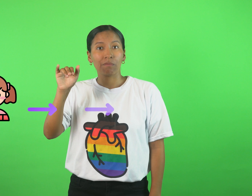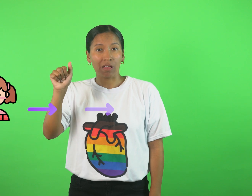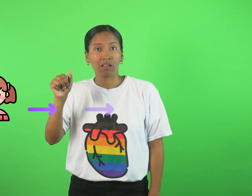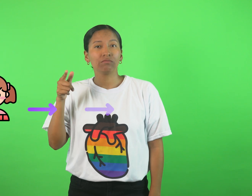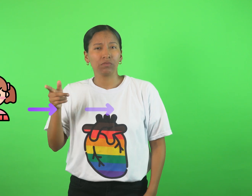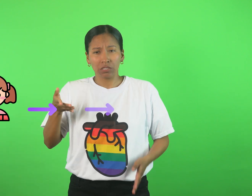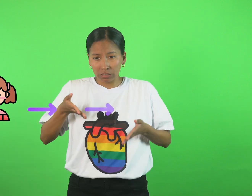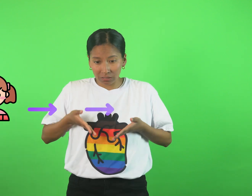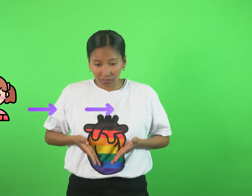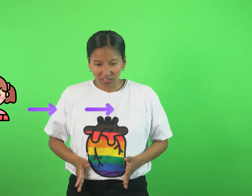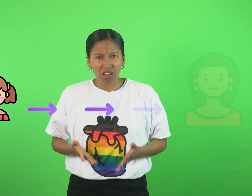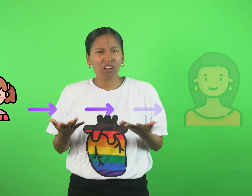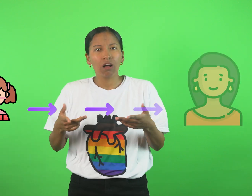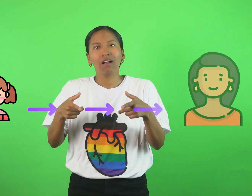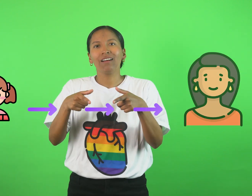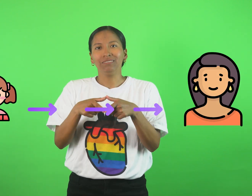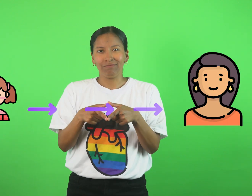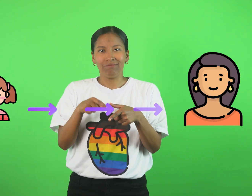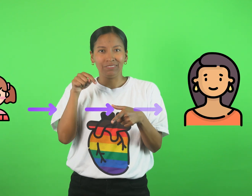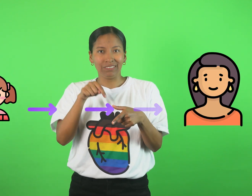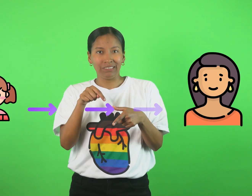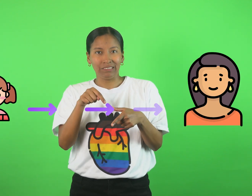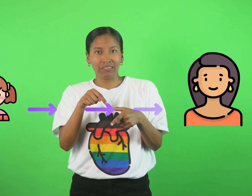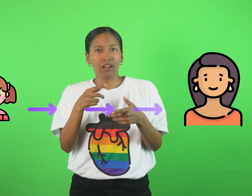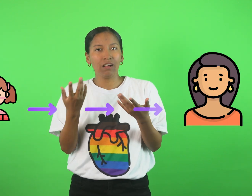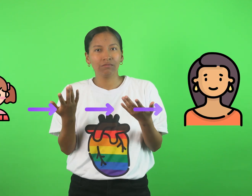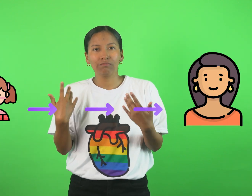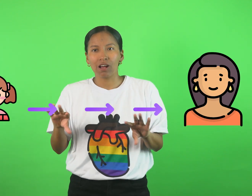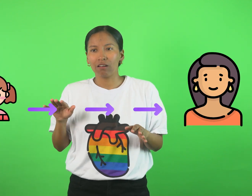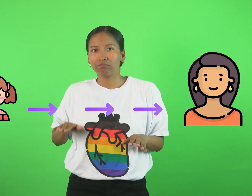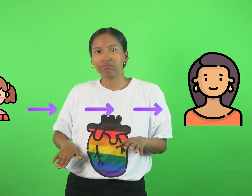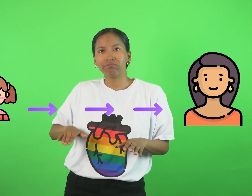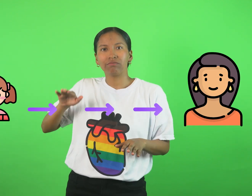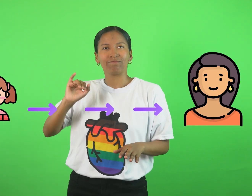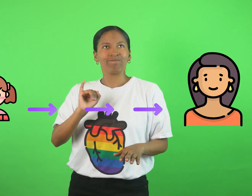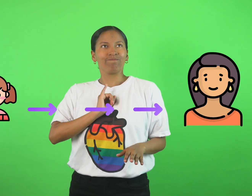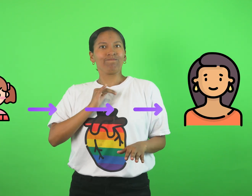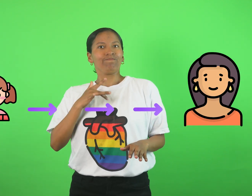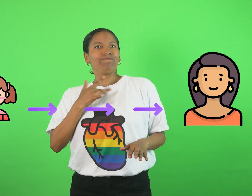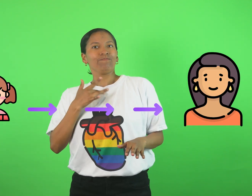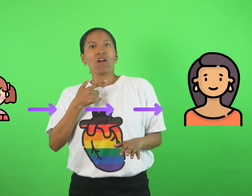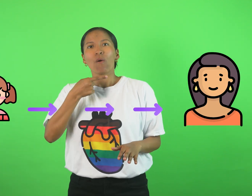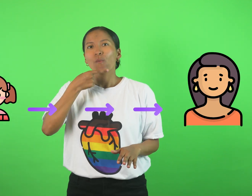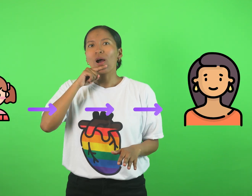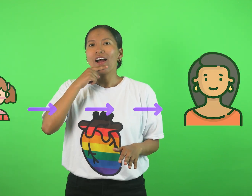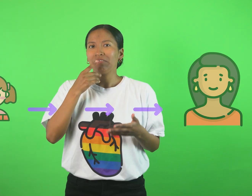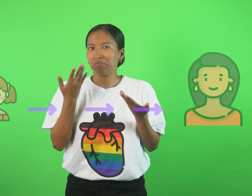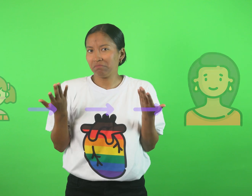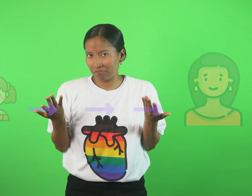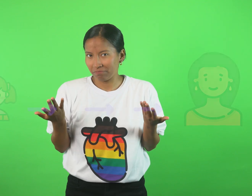who was born with a vulva and, as she grows up, identifies as a woman.